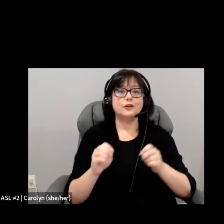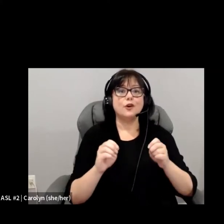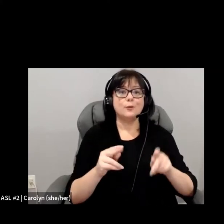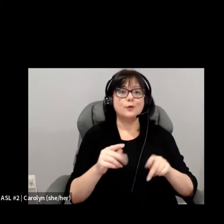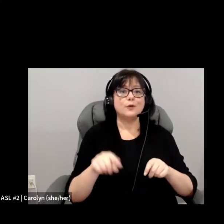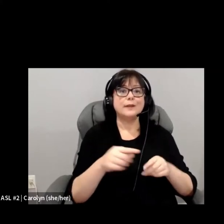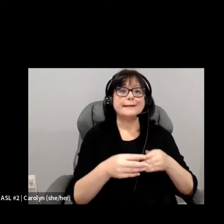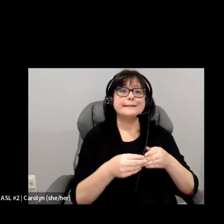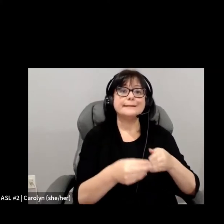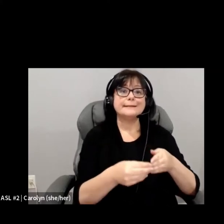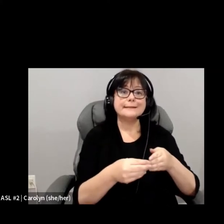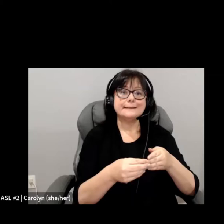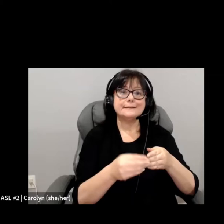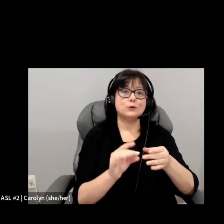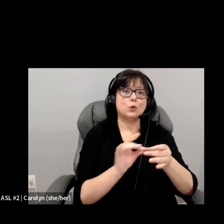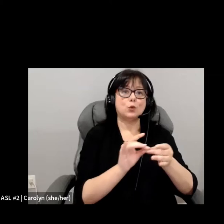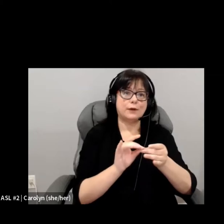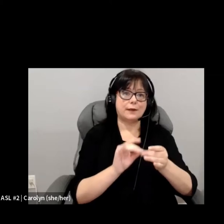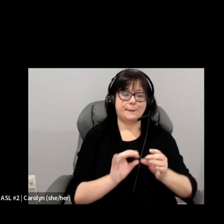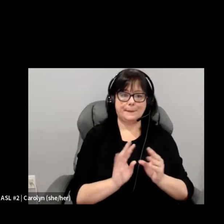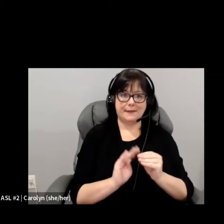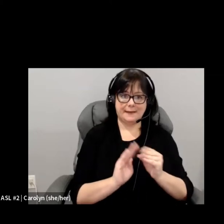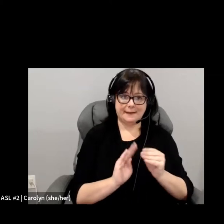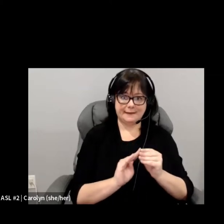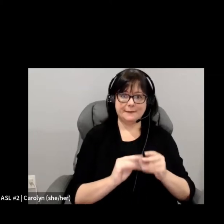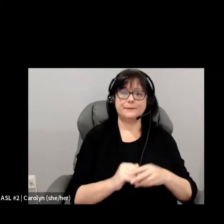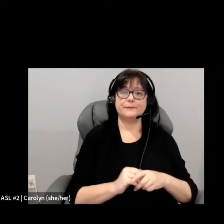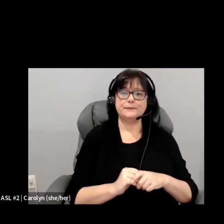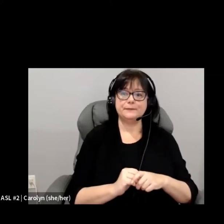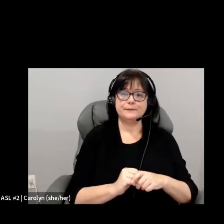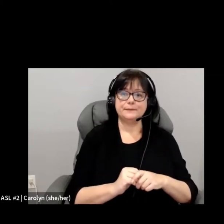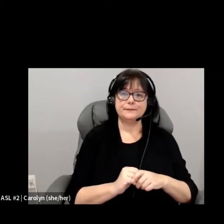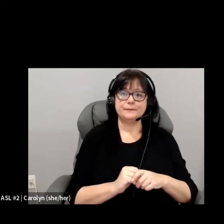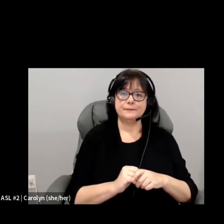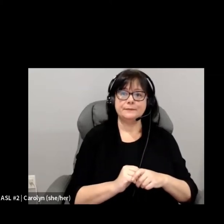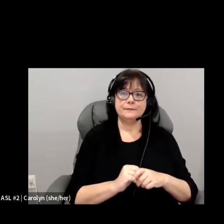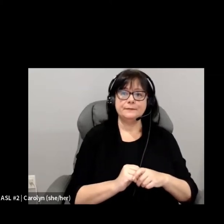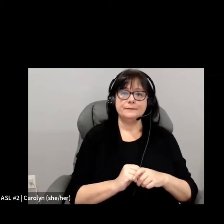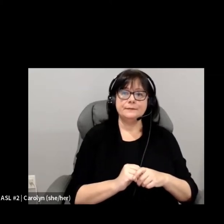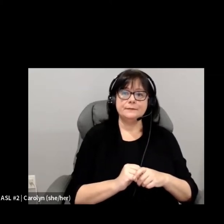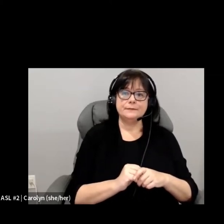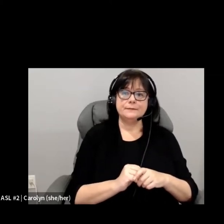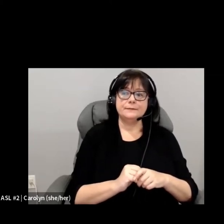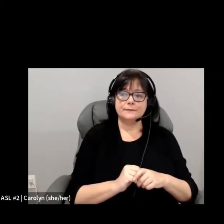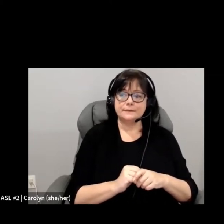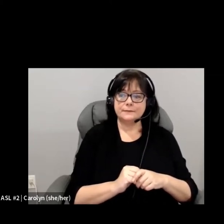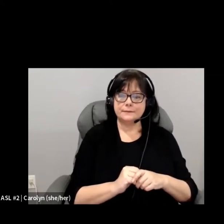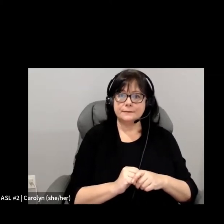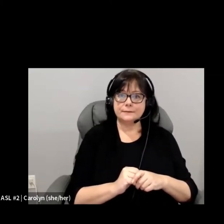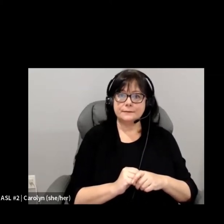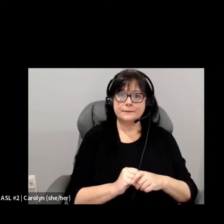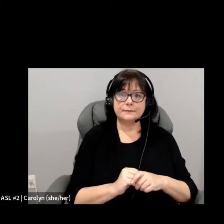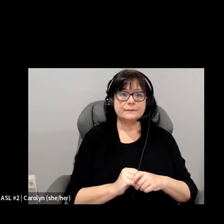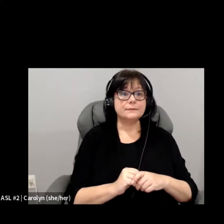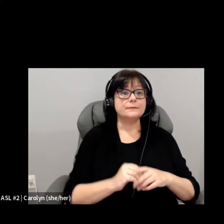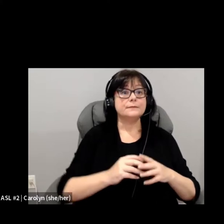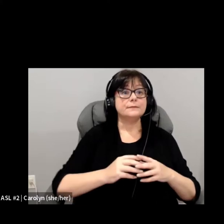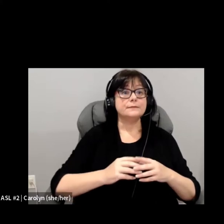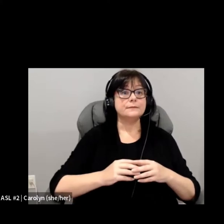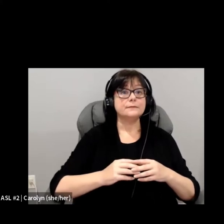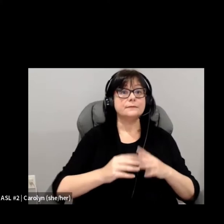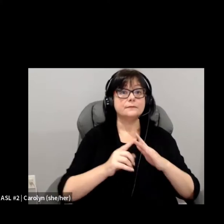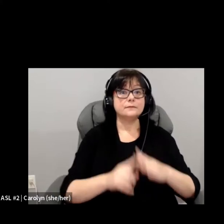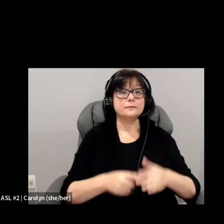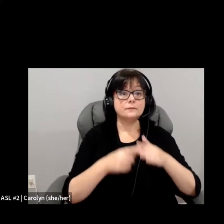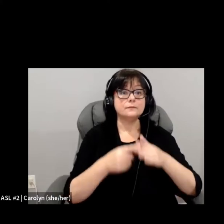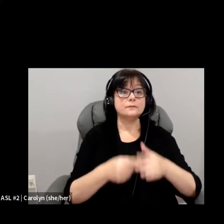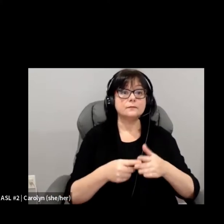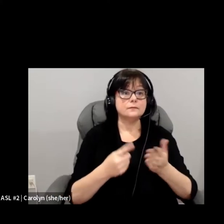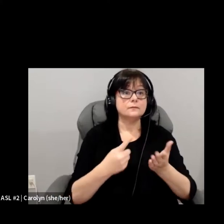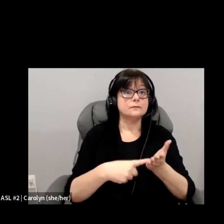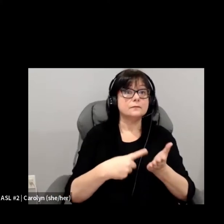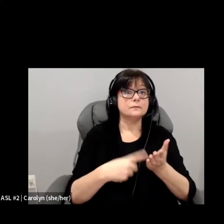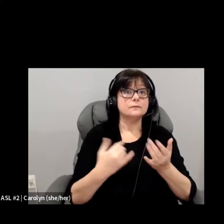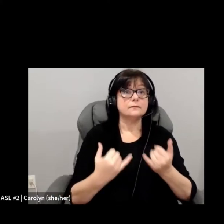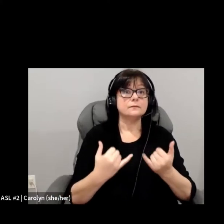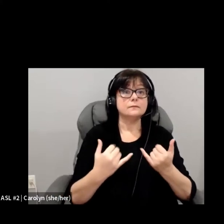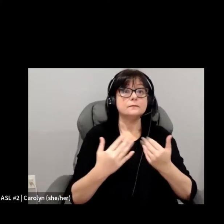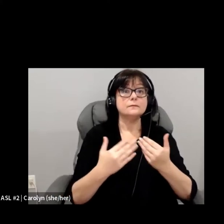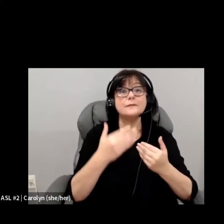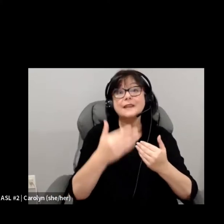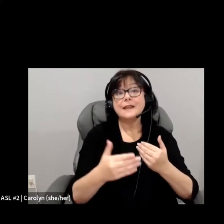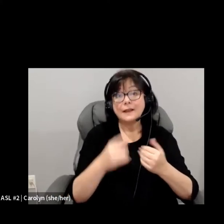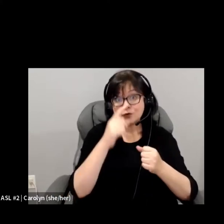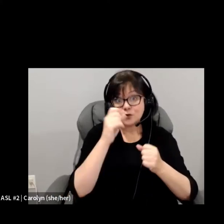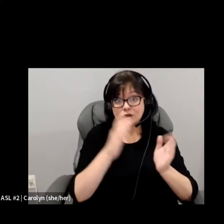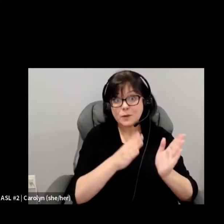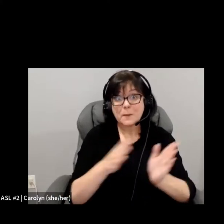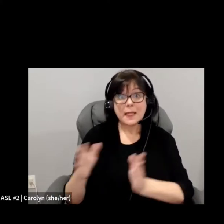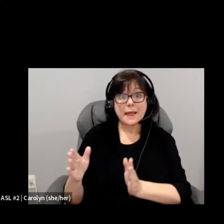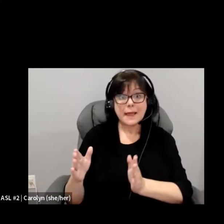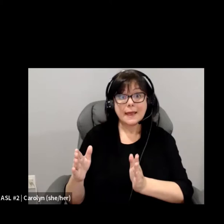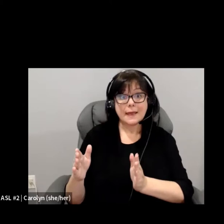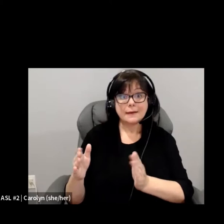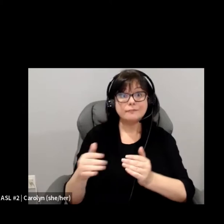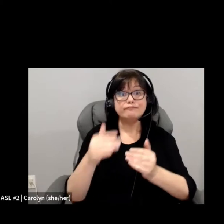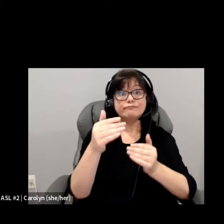EXECUTIVES STARTED TO DISCUSS EARLY-STAGE PLANNING FOR OUR NEXT ROUND OF STRATEGIC PLANNING.